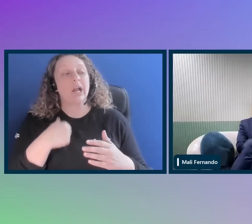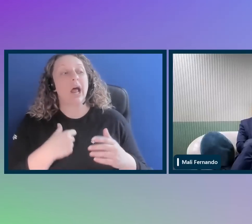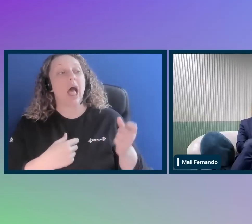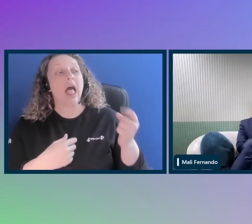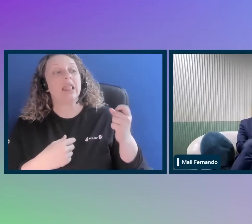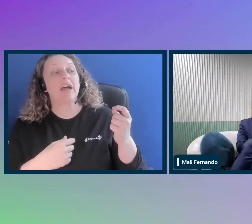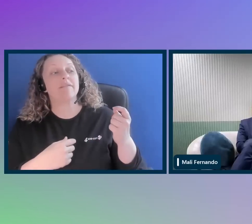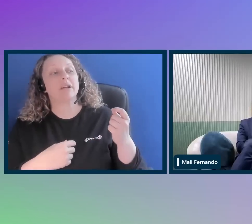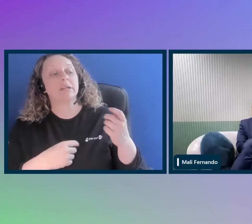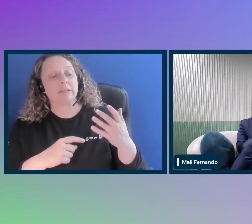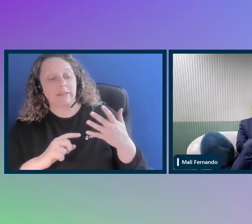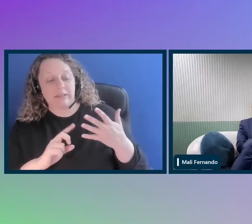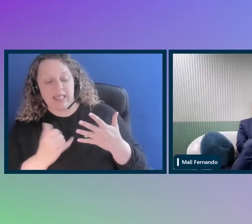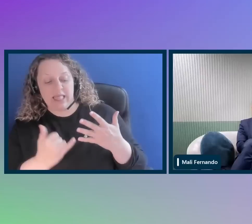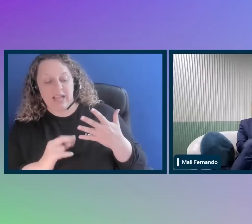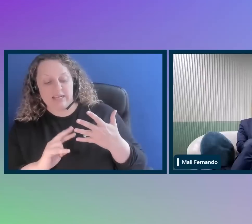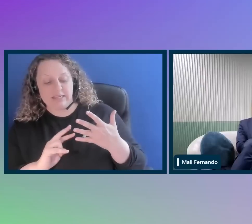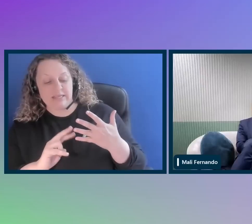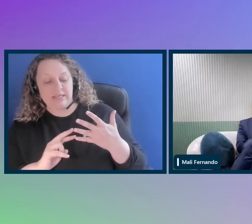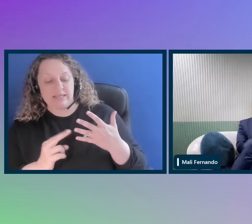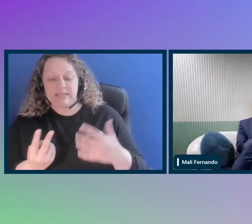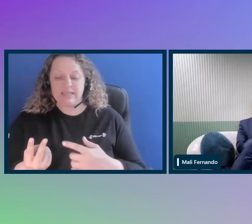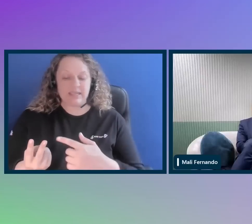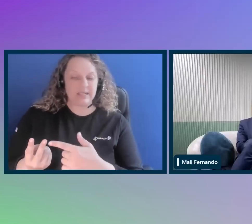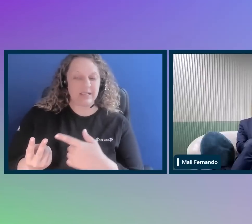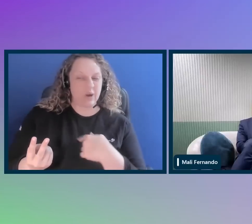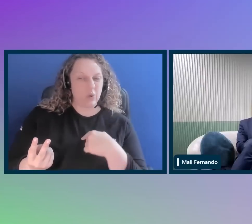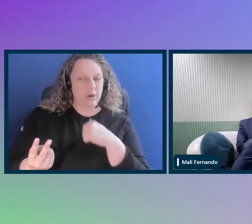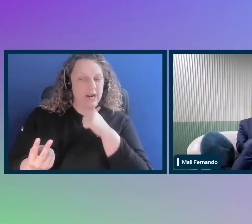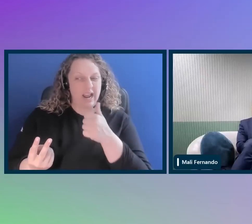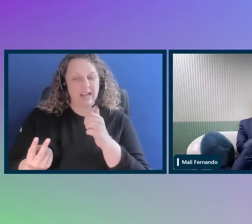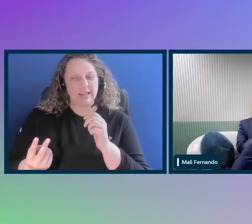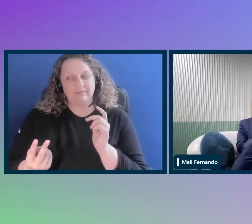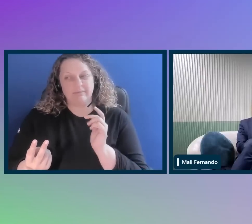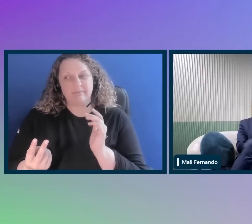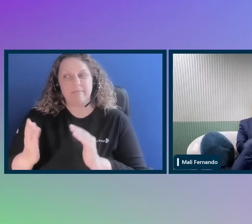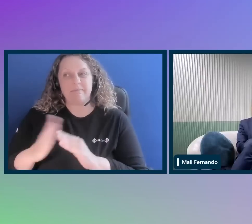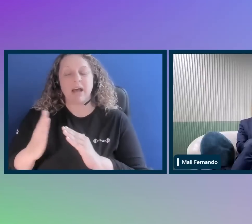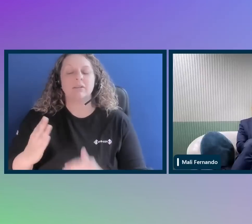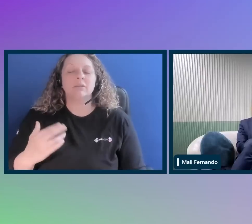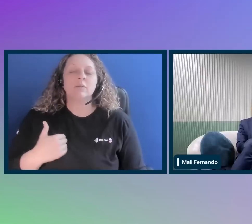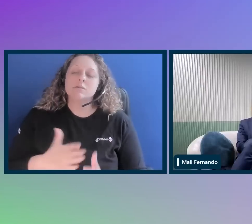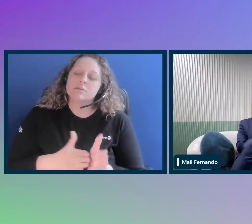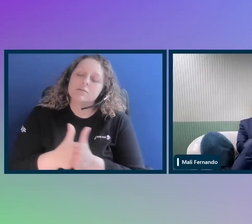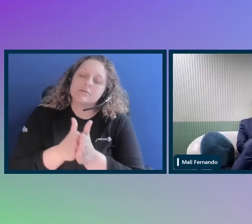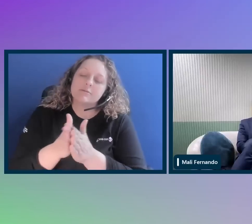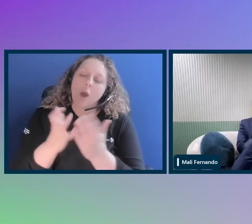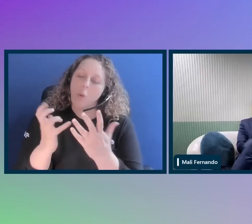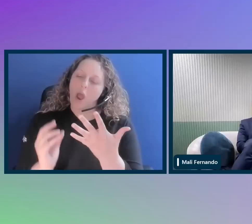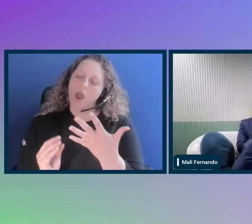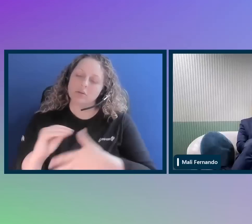in those other two as well. But perhaps more importantly than being the most digitally accessible bank,